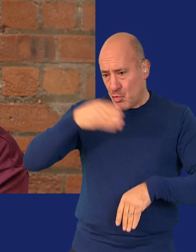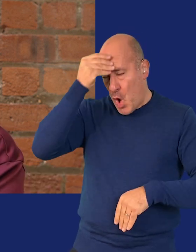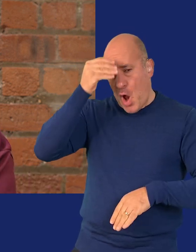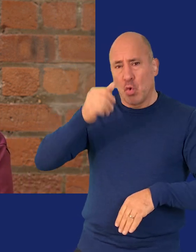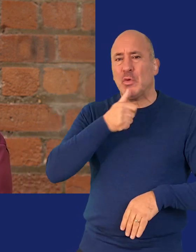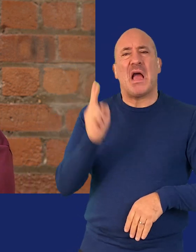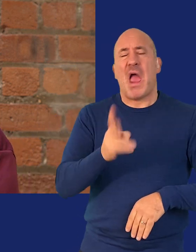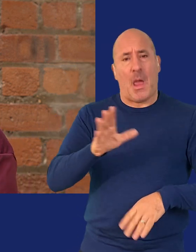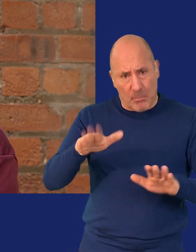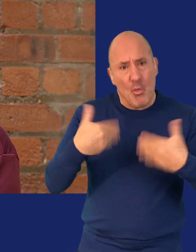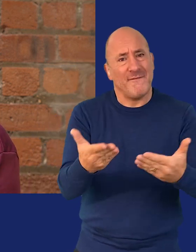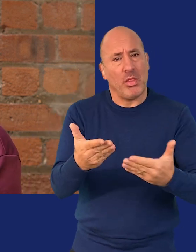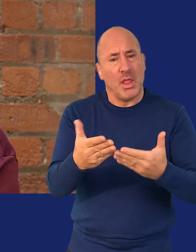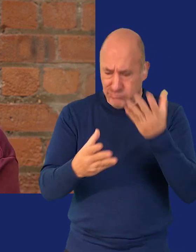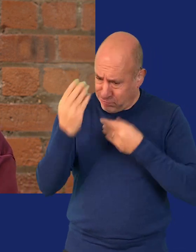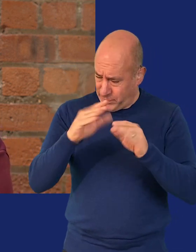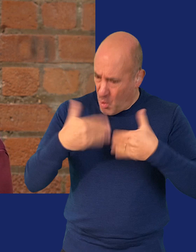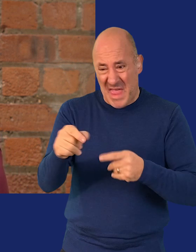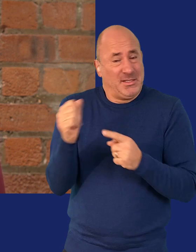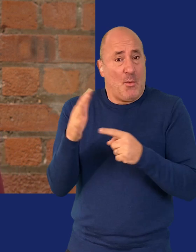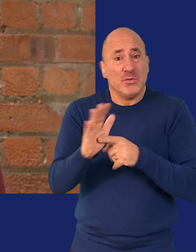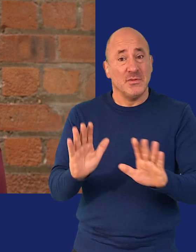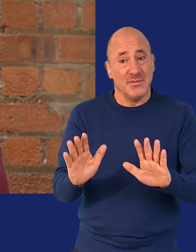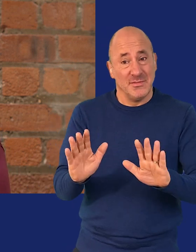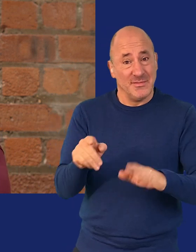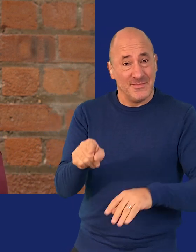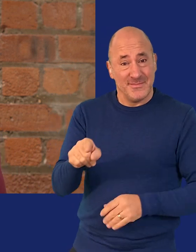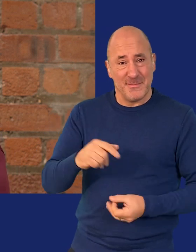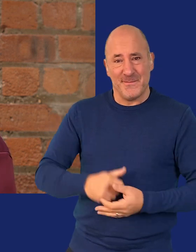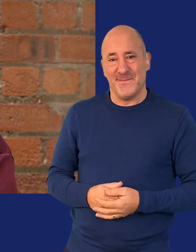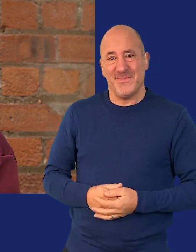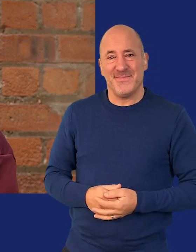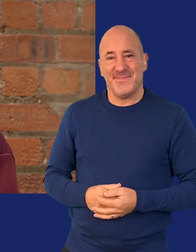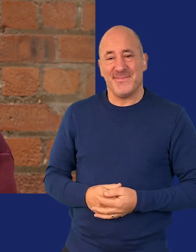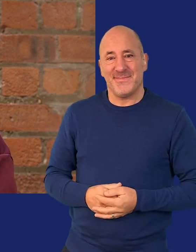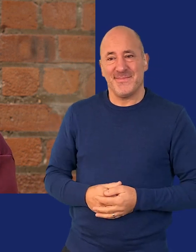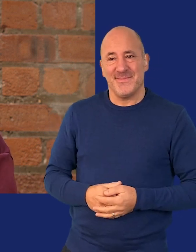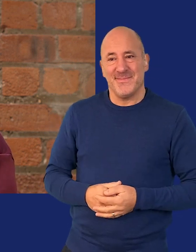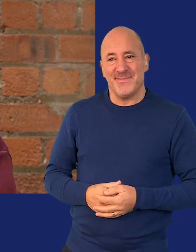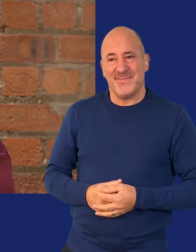I think, apologising, yes, and then moving on, and learning from it, it's, it's key.